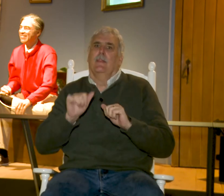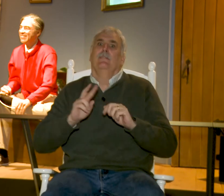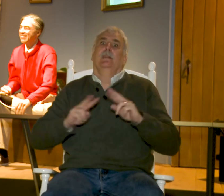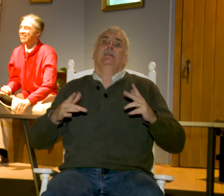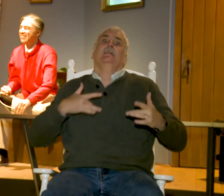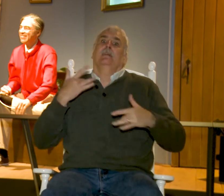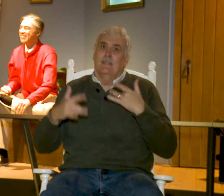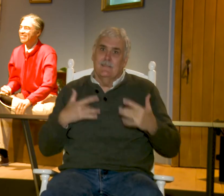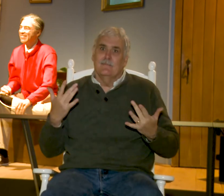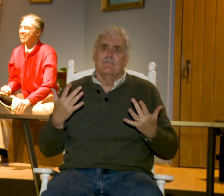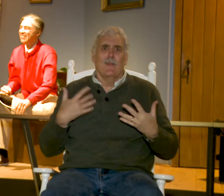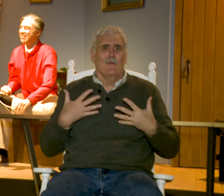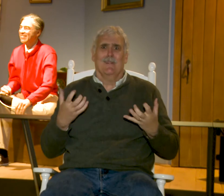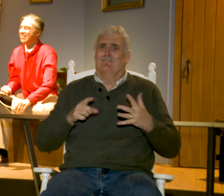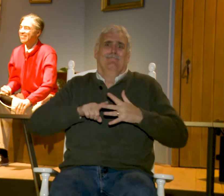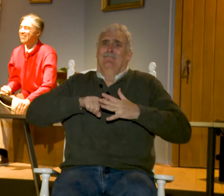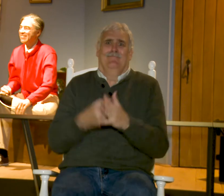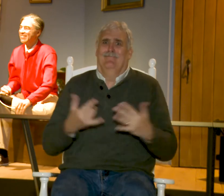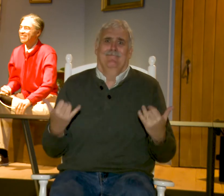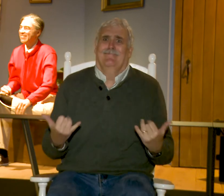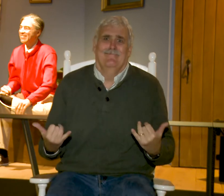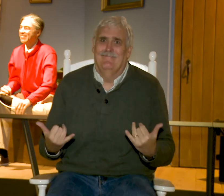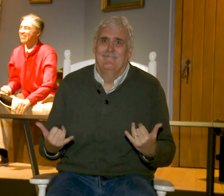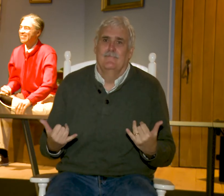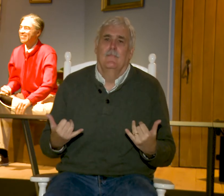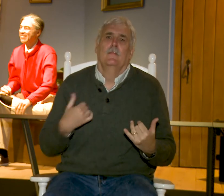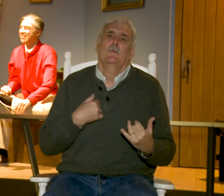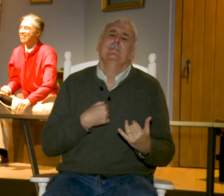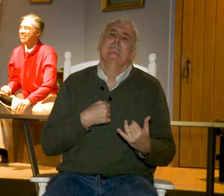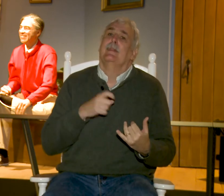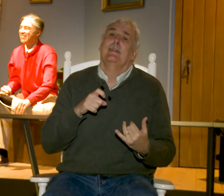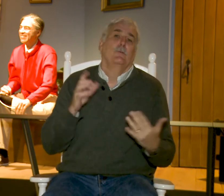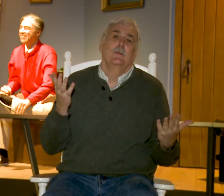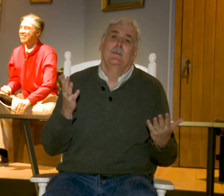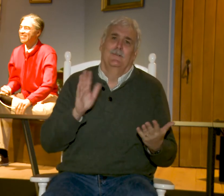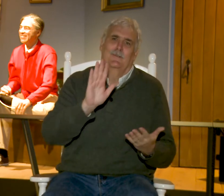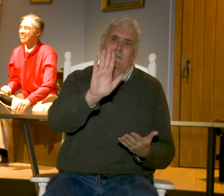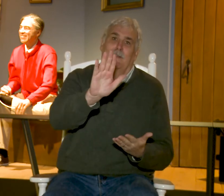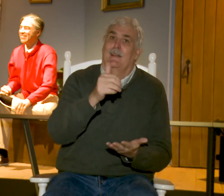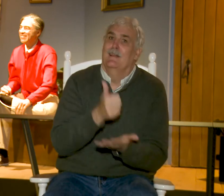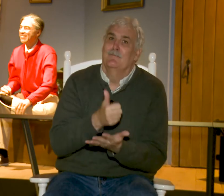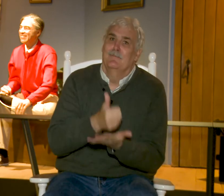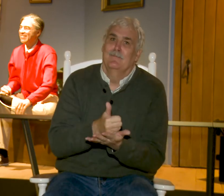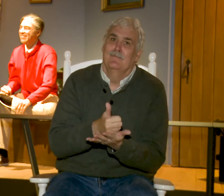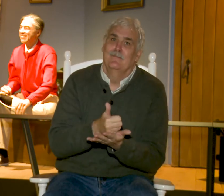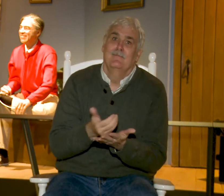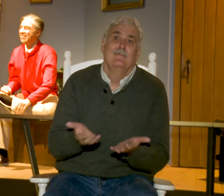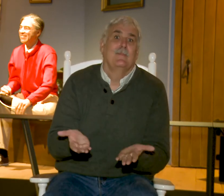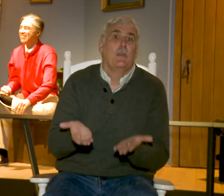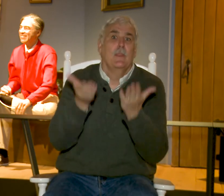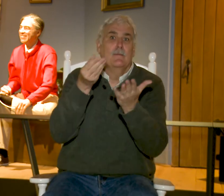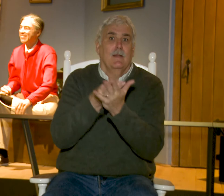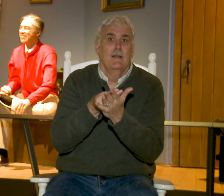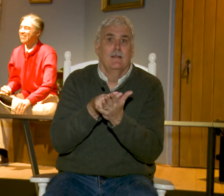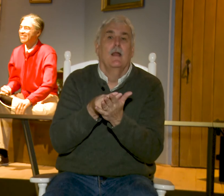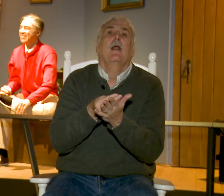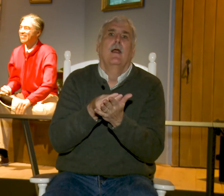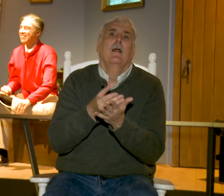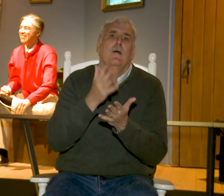I'm very excited. I'm ready to start right now! Please, I need your help. Help us to raise money.